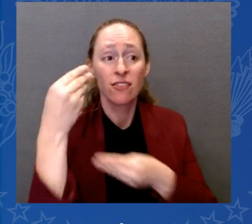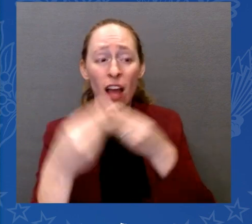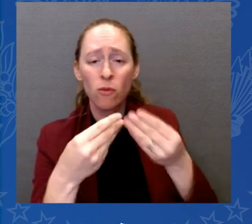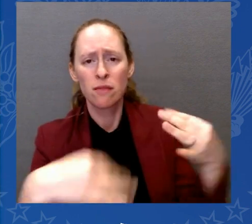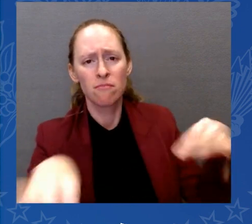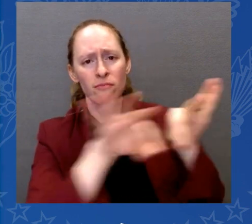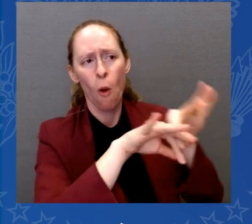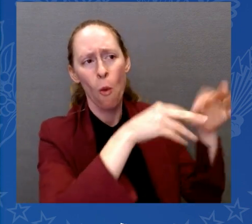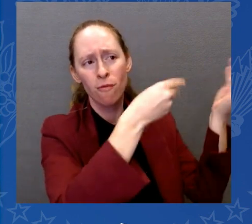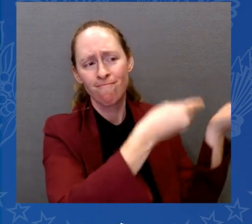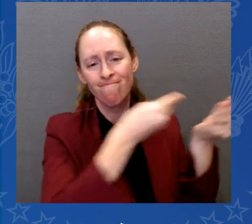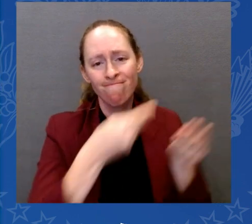So, I just want you to know that.